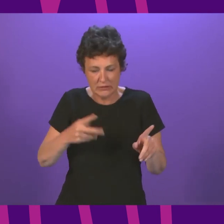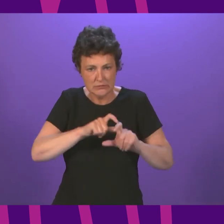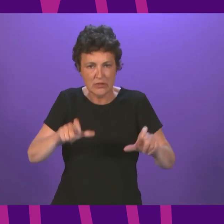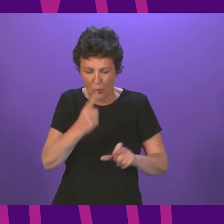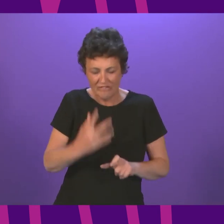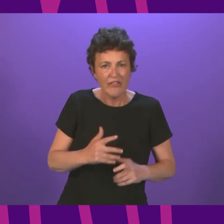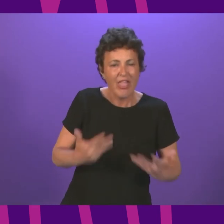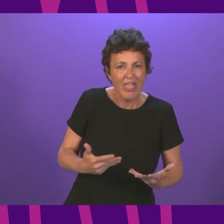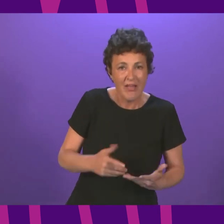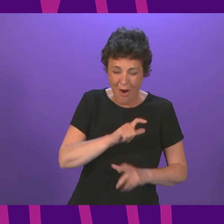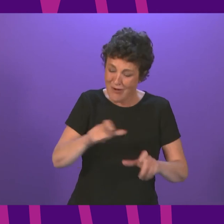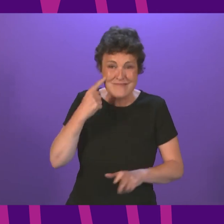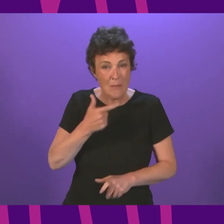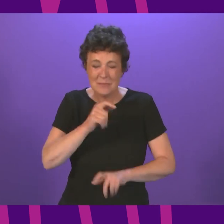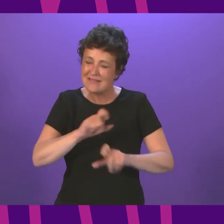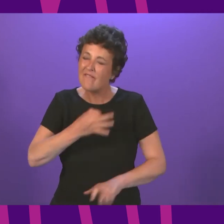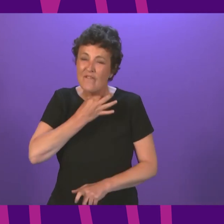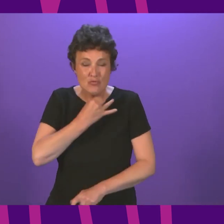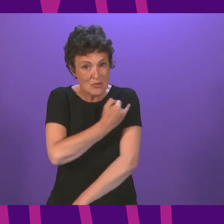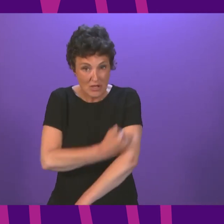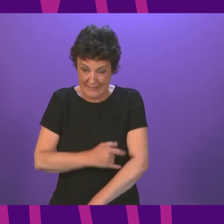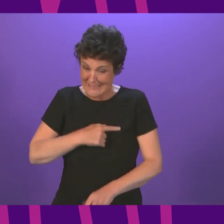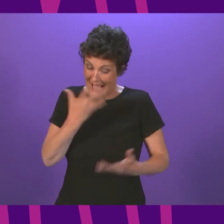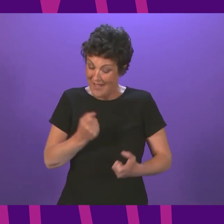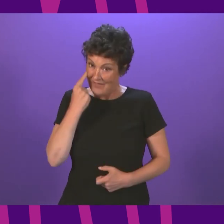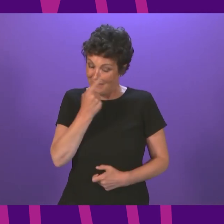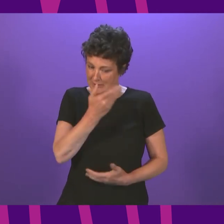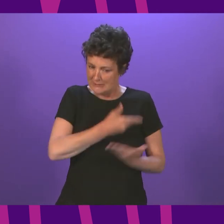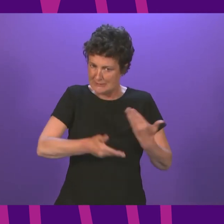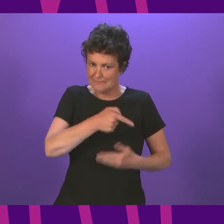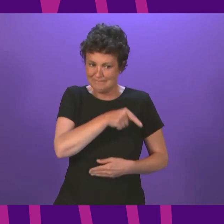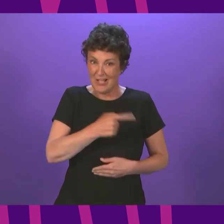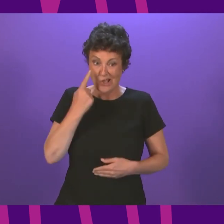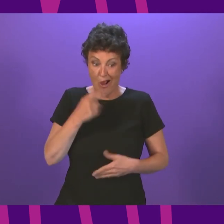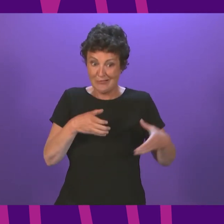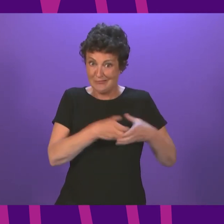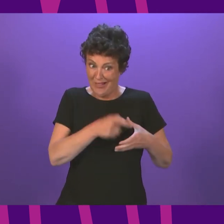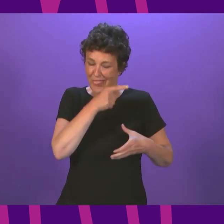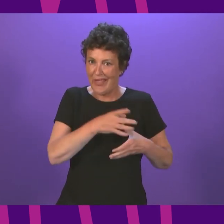and the Parliament focus 100 per cent on the economic recovery from the pandemic. Small